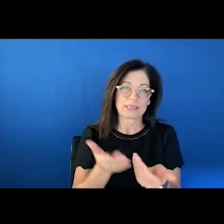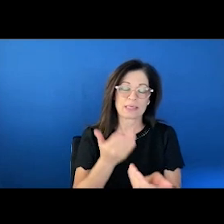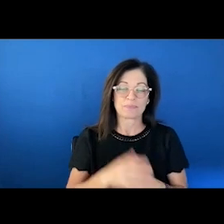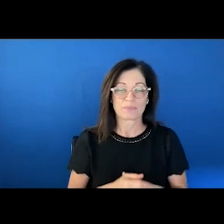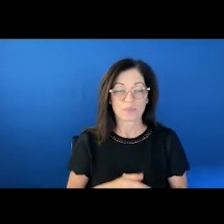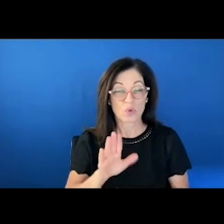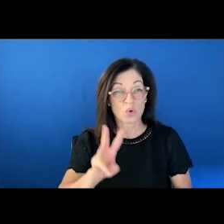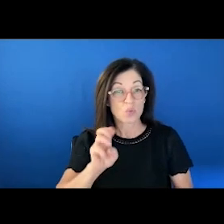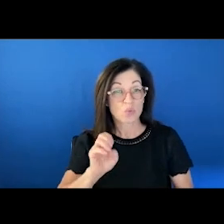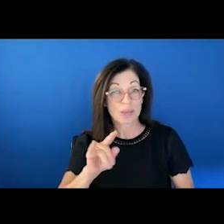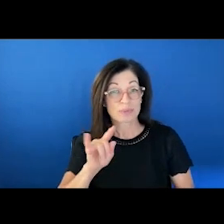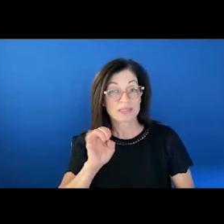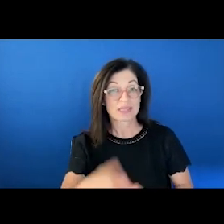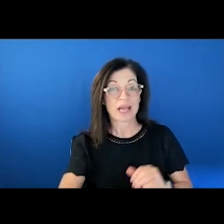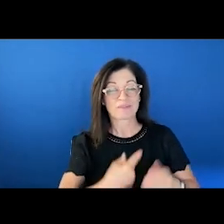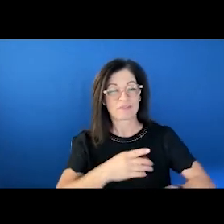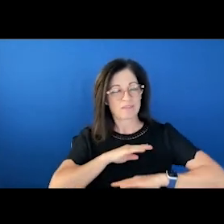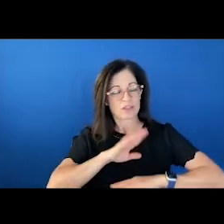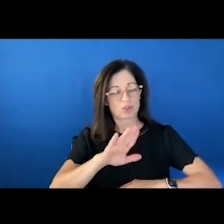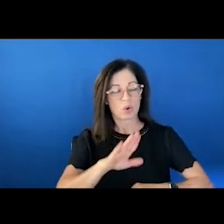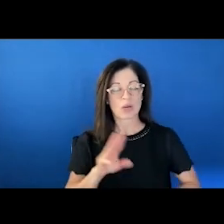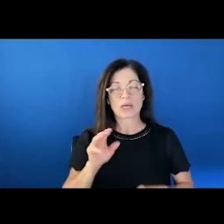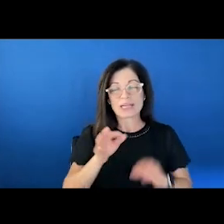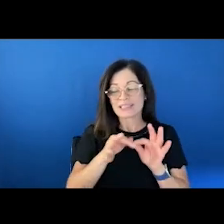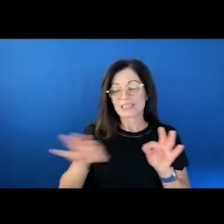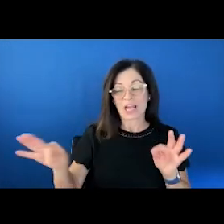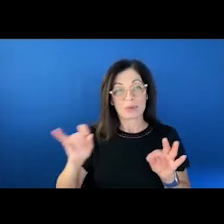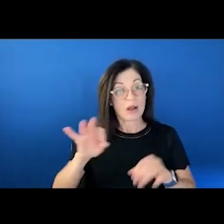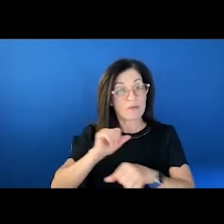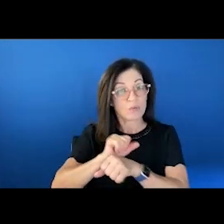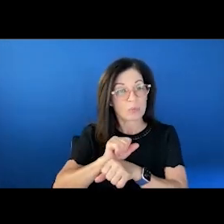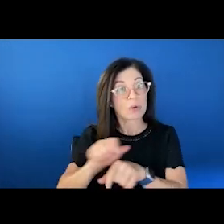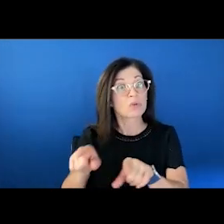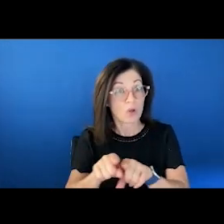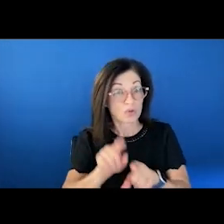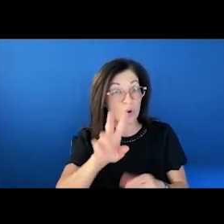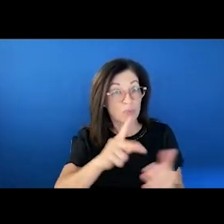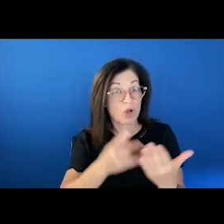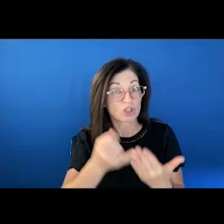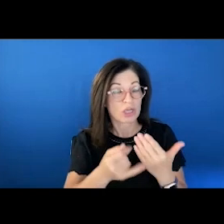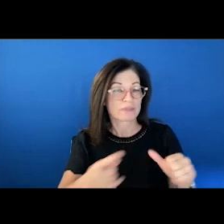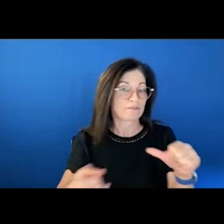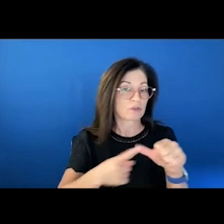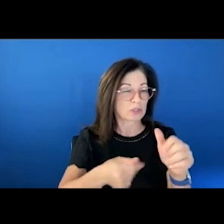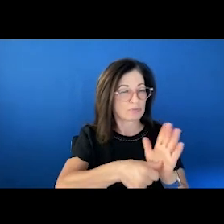Your website fulfills your statement of work. But it’s also your project’s first impression.